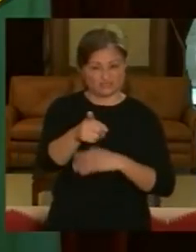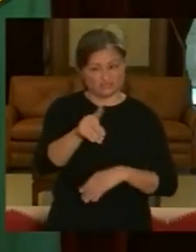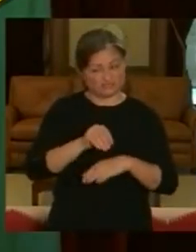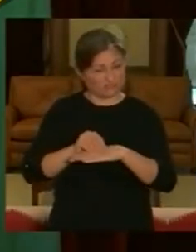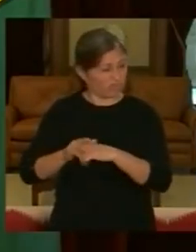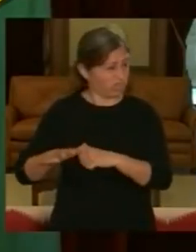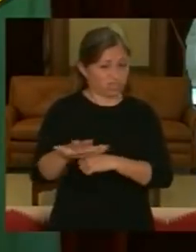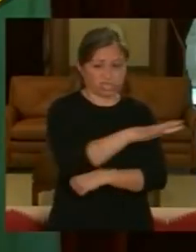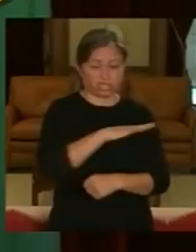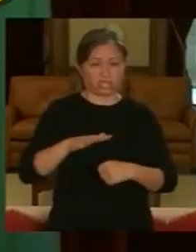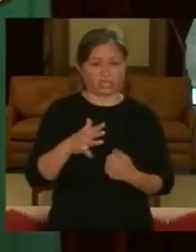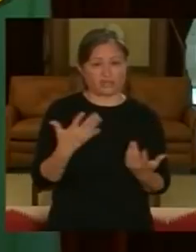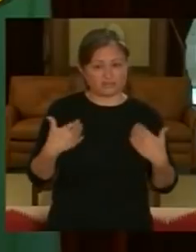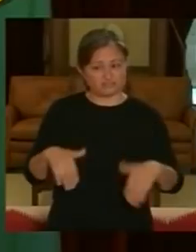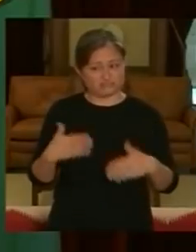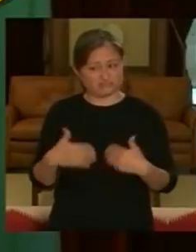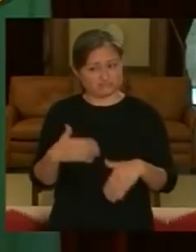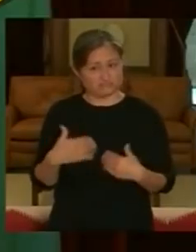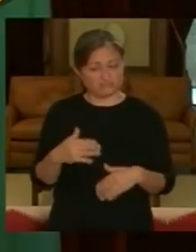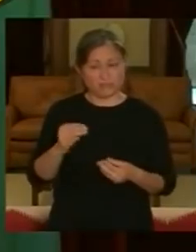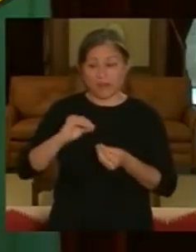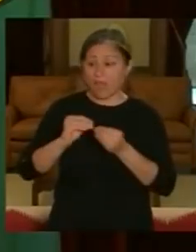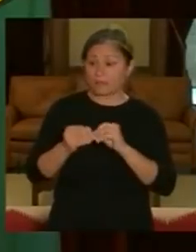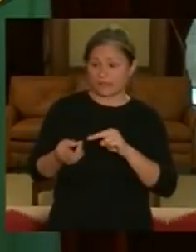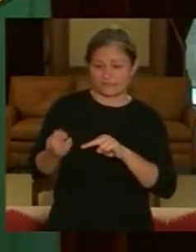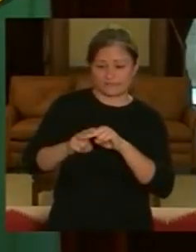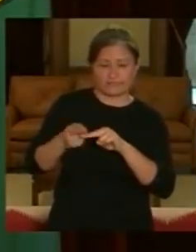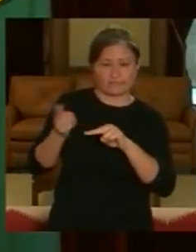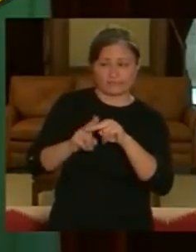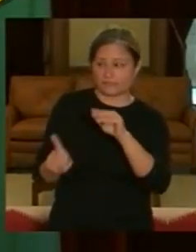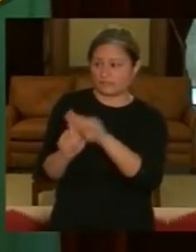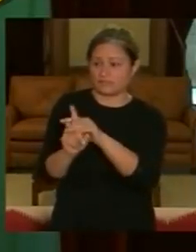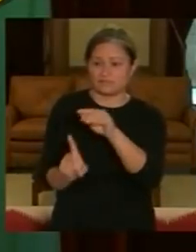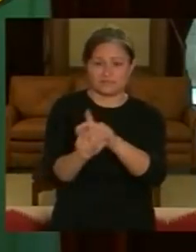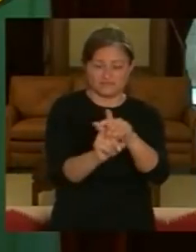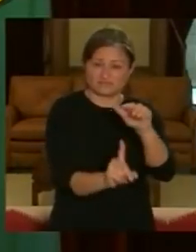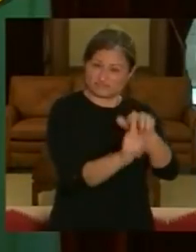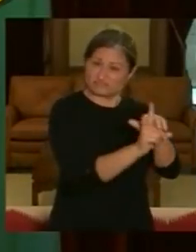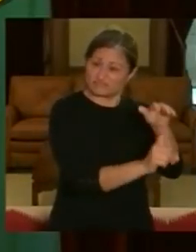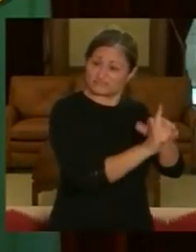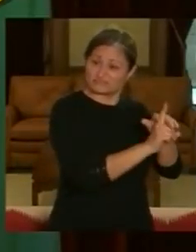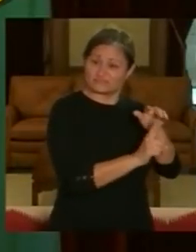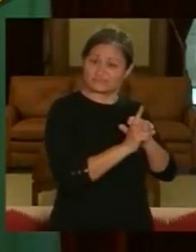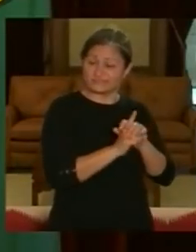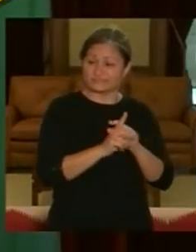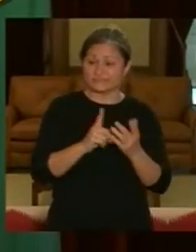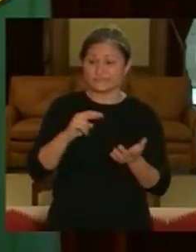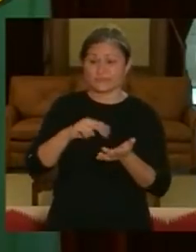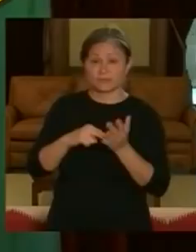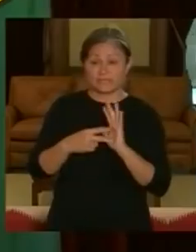IRRESPONSIBLE IN THESE TIMES IS TO RISK THE LIVES OF OUR LOVED ONES.